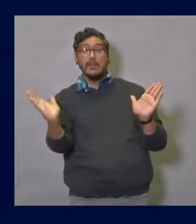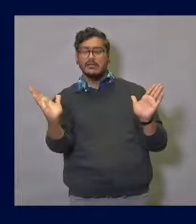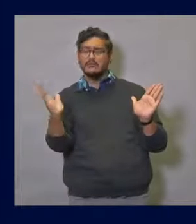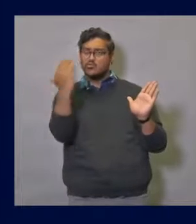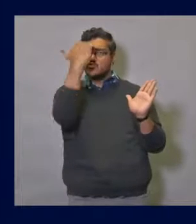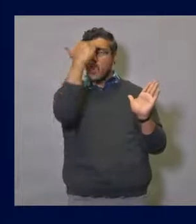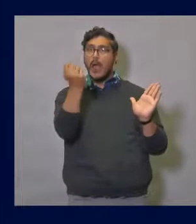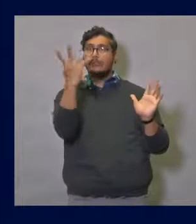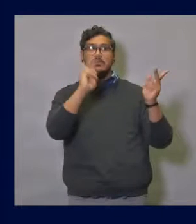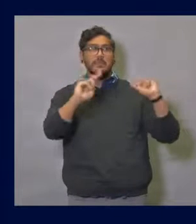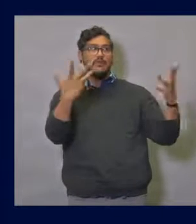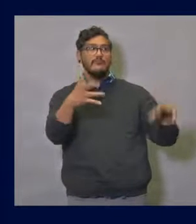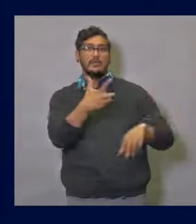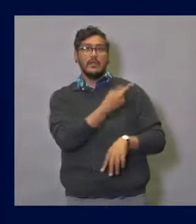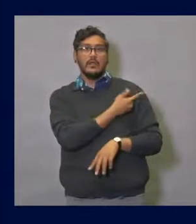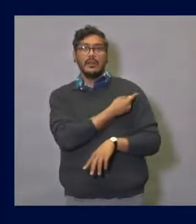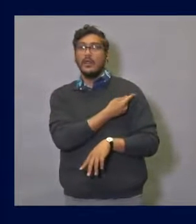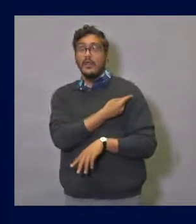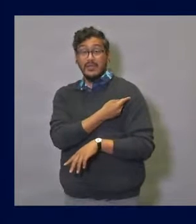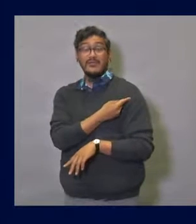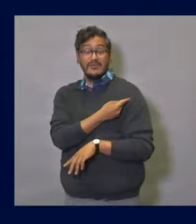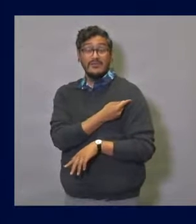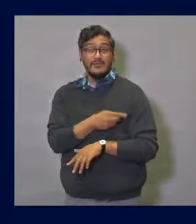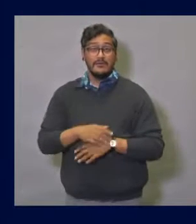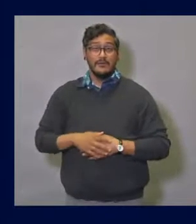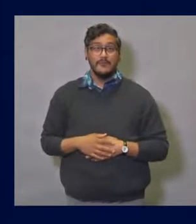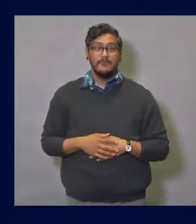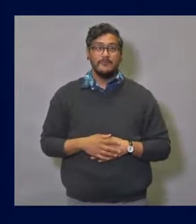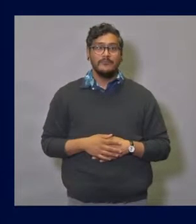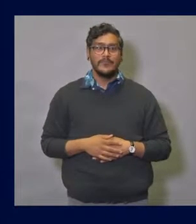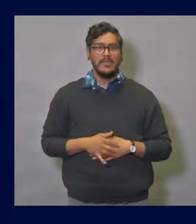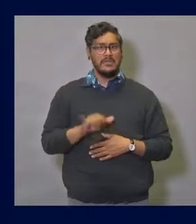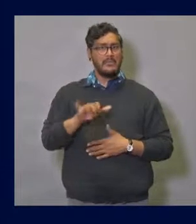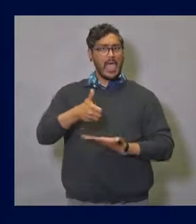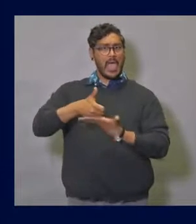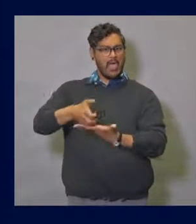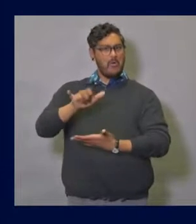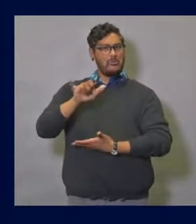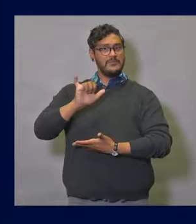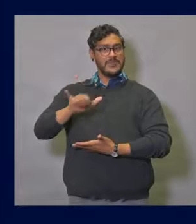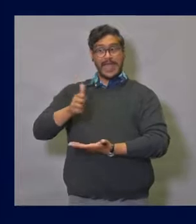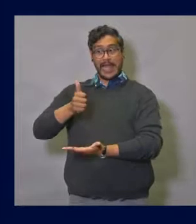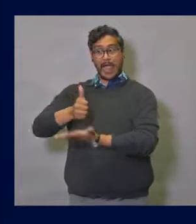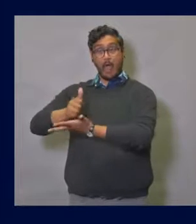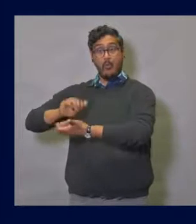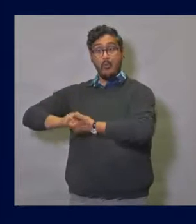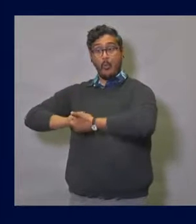VACUNACIÓN DENTRO DEL CONDADOLO